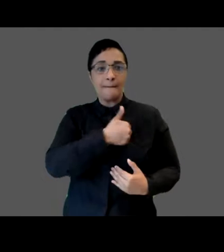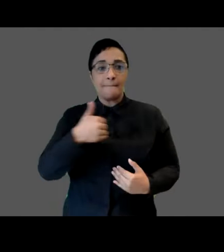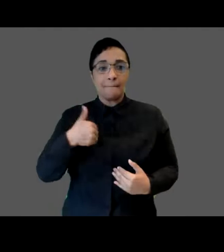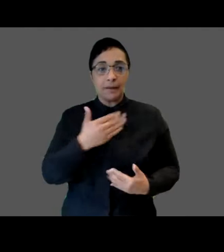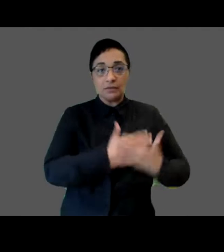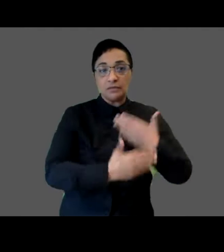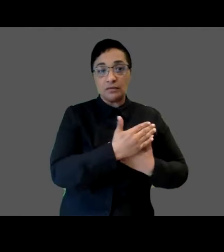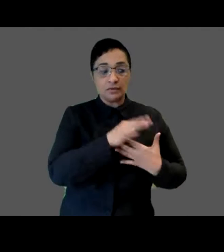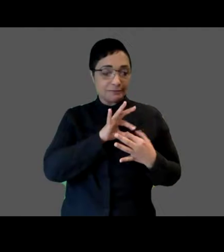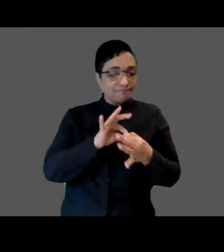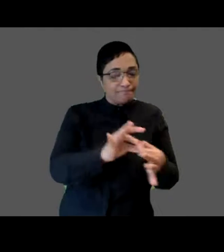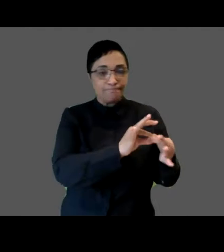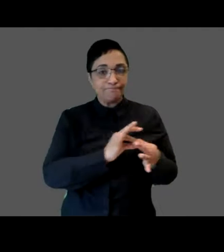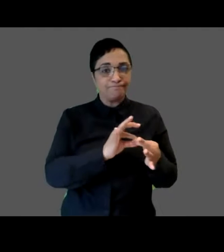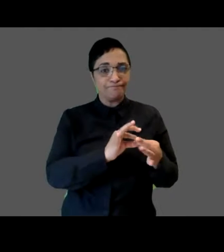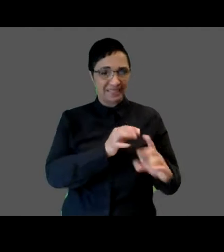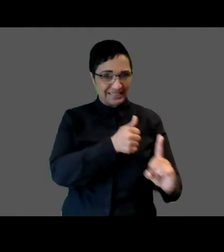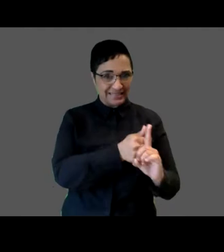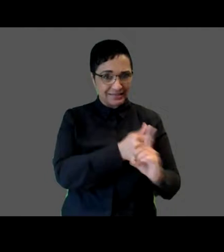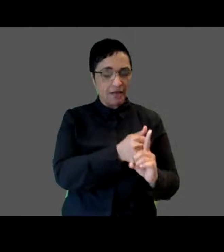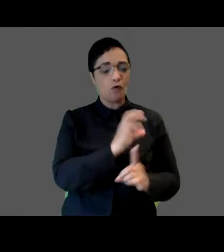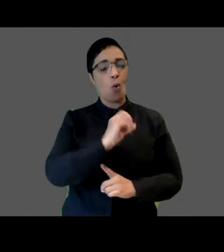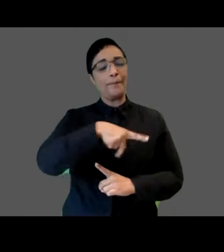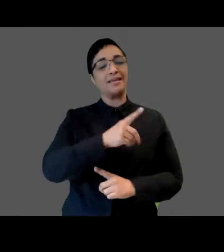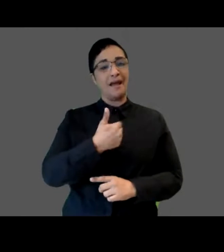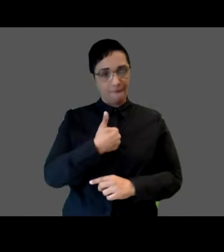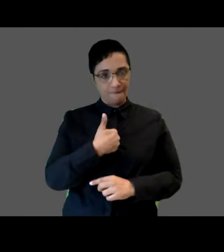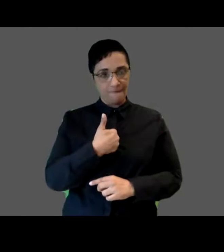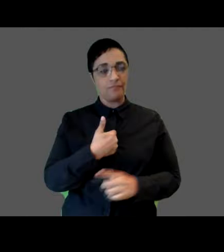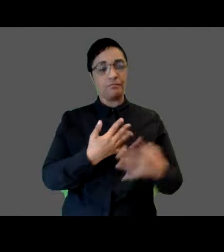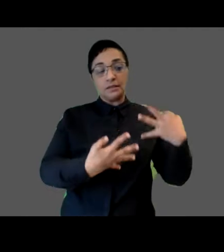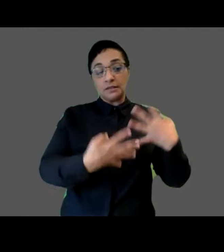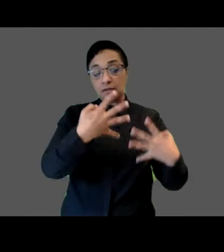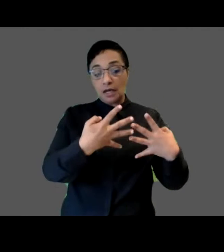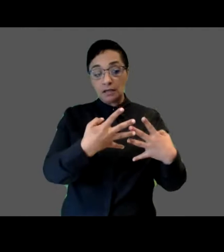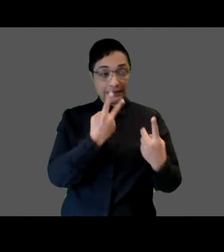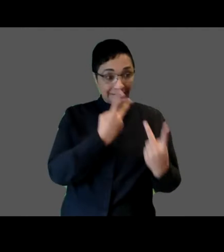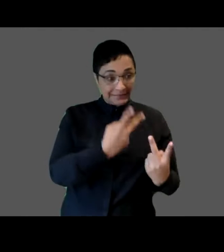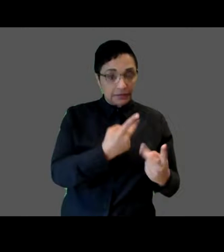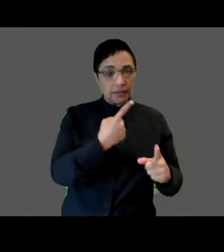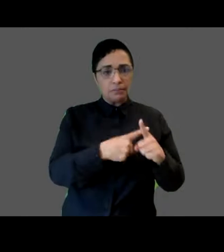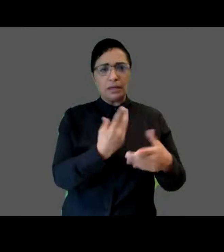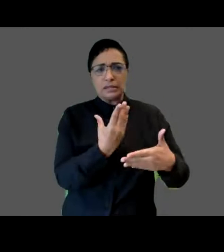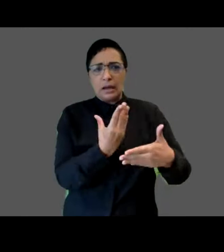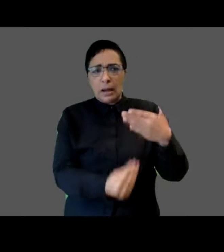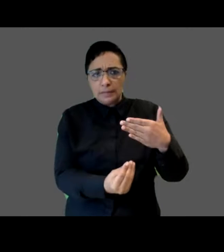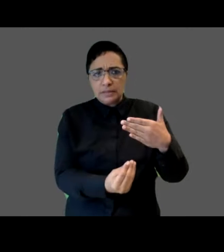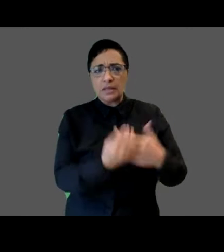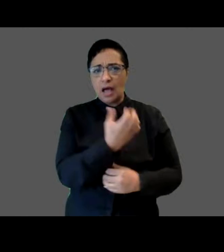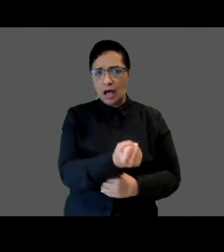our members more easily, we can bridge some gaps or fill some gaps in terms of Internet